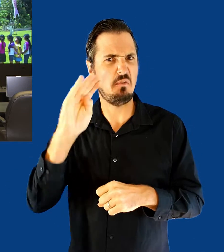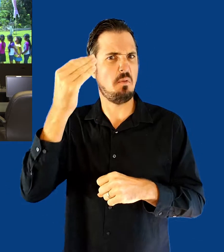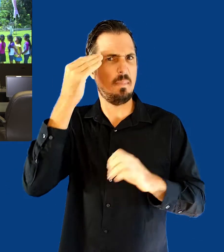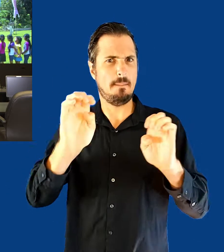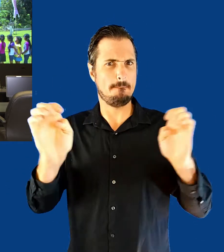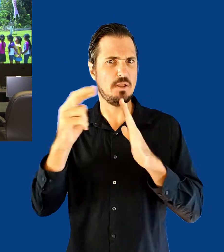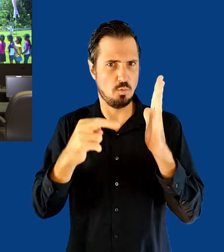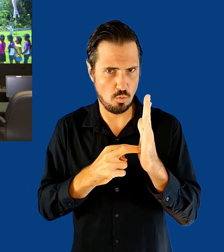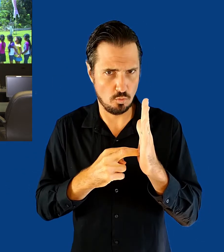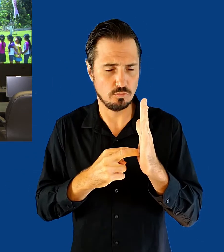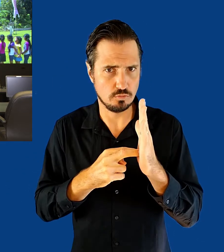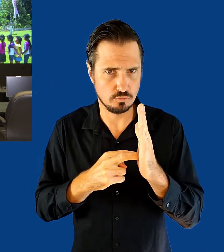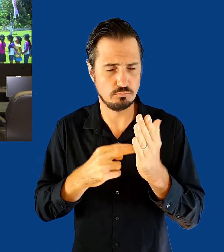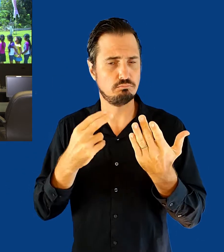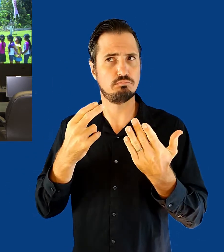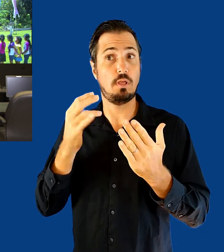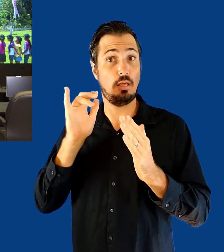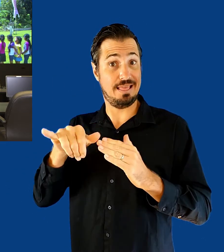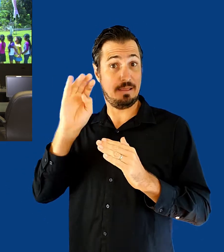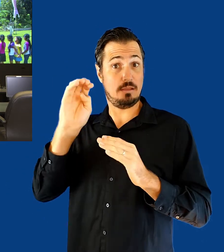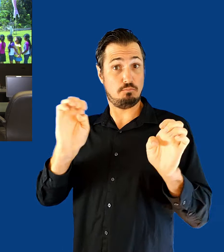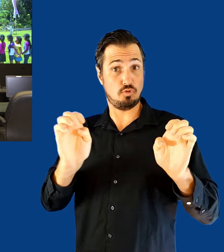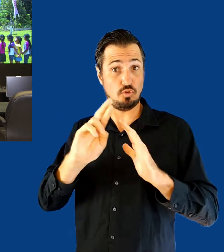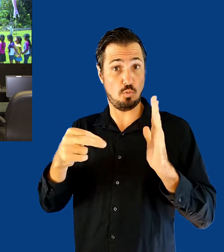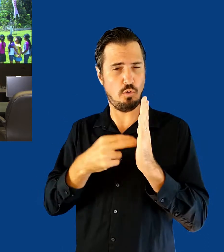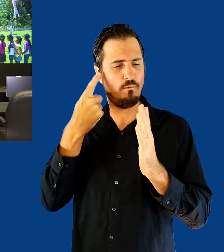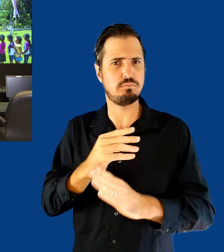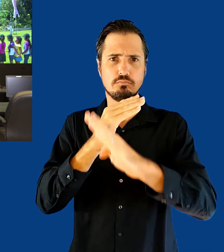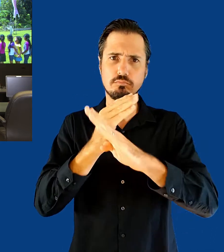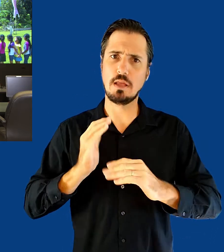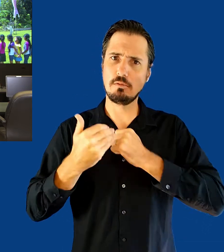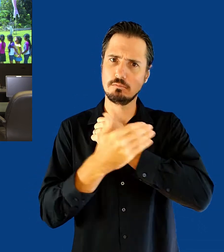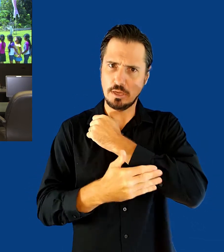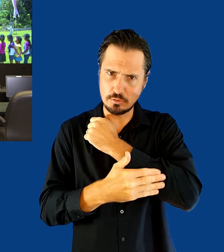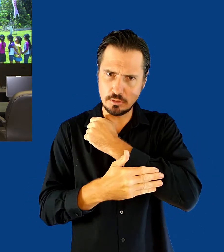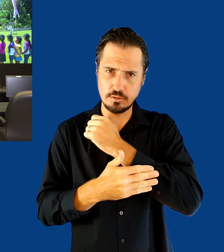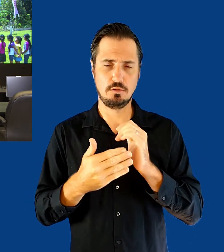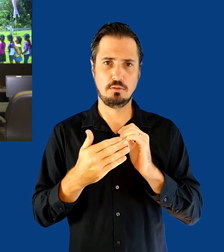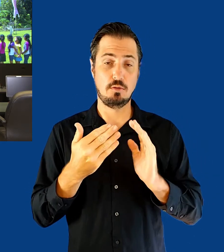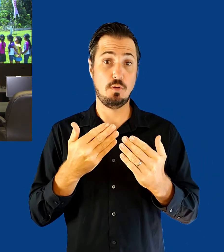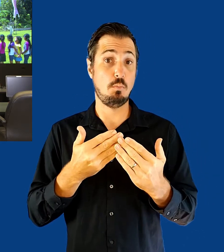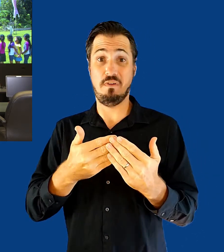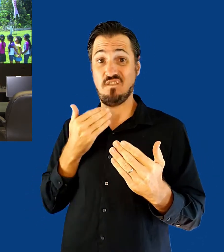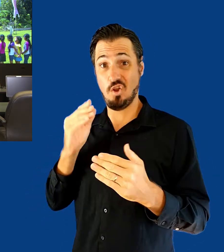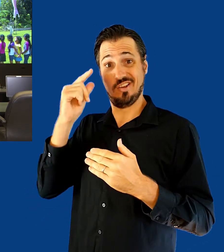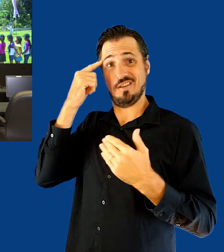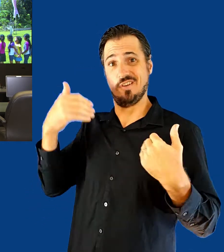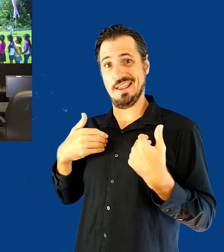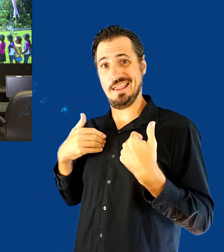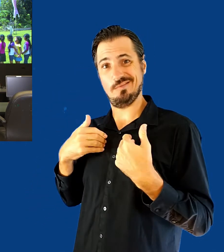Before the Governor’s statewide Stay-at-Home Order was implemented, we started a nightly curfew from 9 p.m. to 5 a.m. here on Kaua‘i.